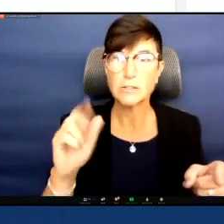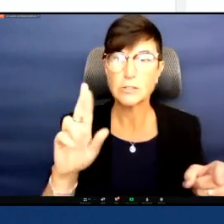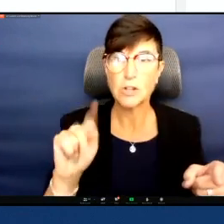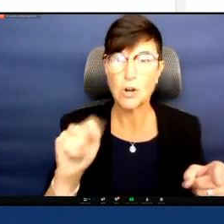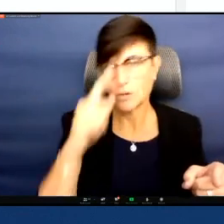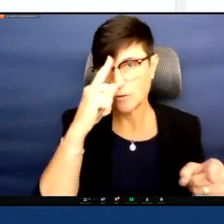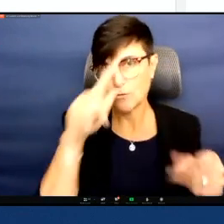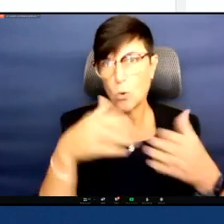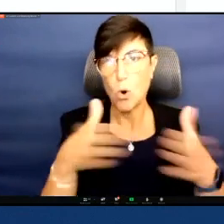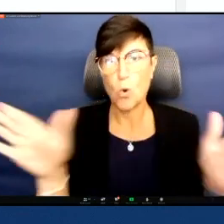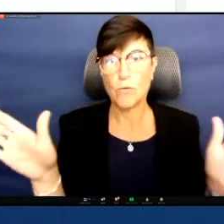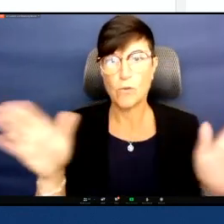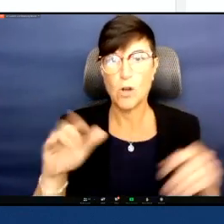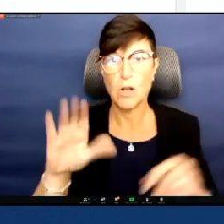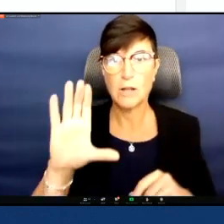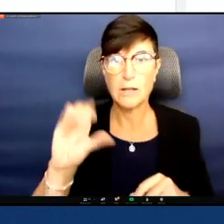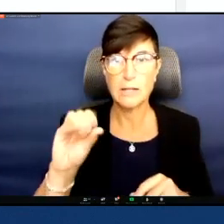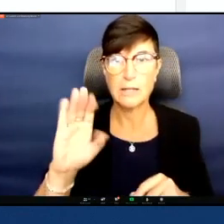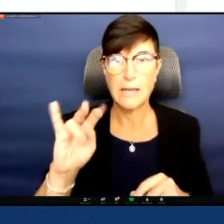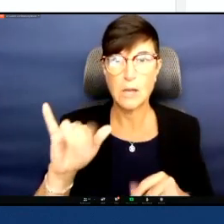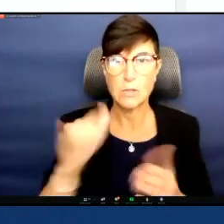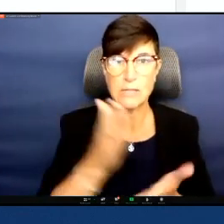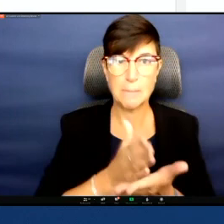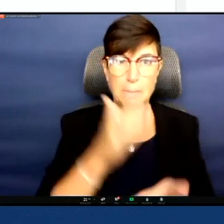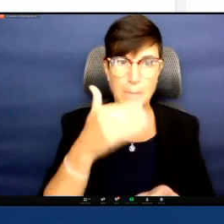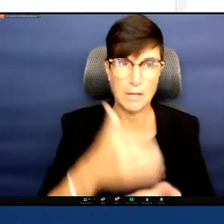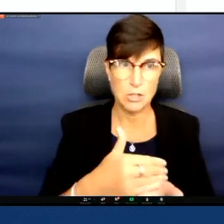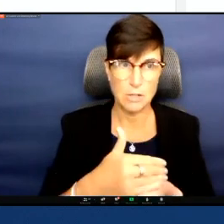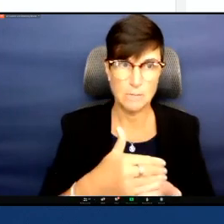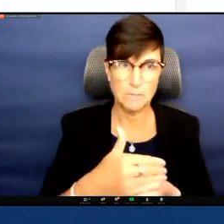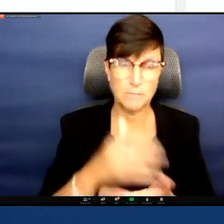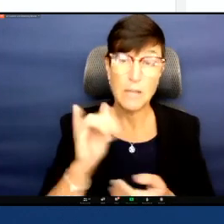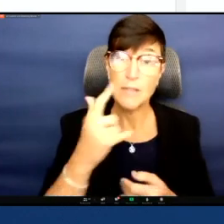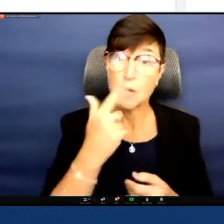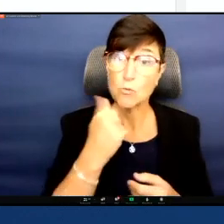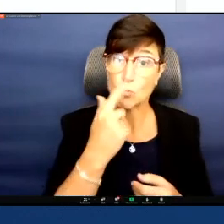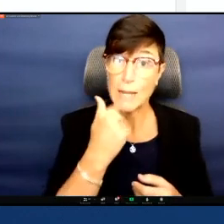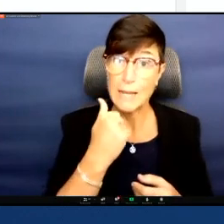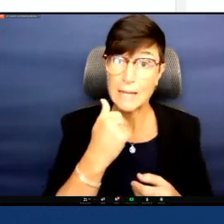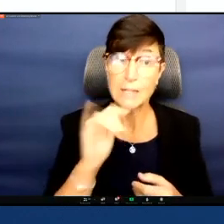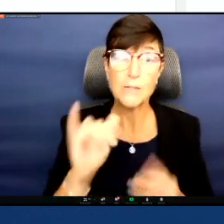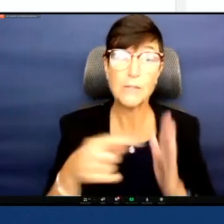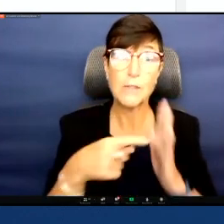The box on the left hand side outlined in red shows totals for appropriations